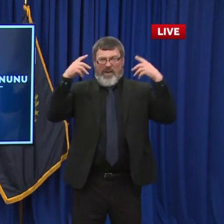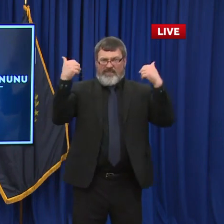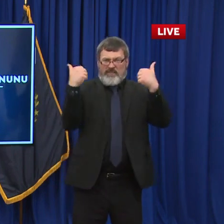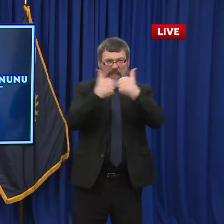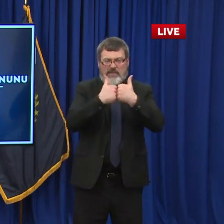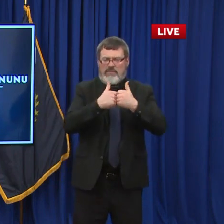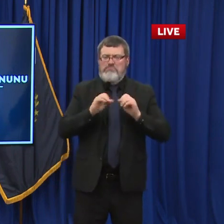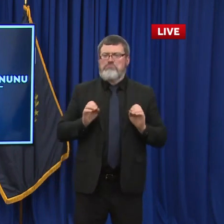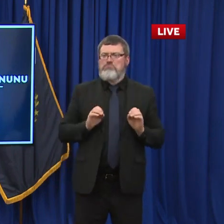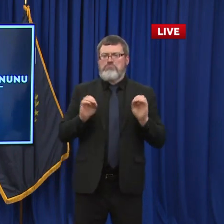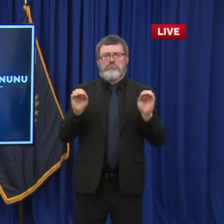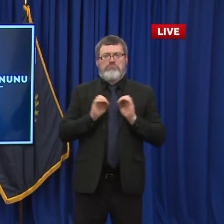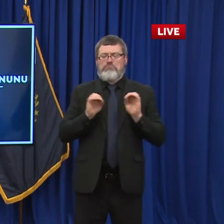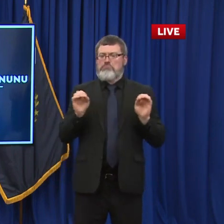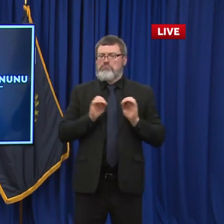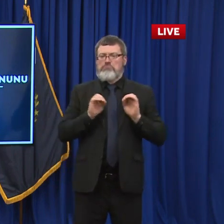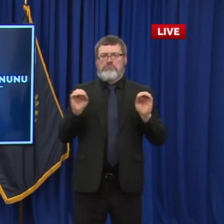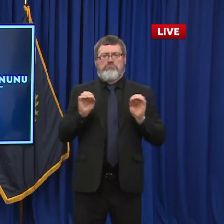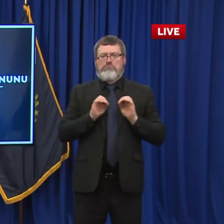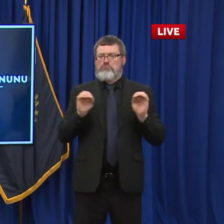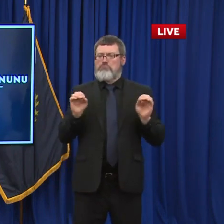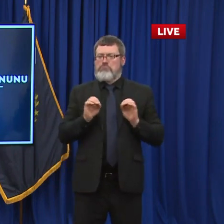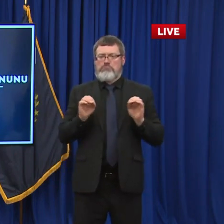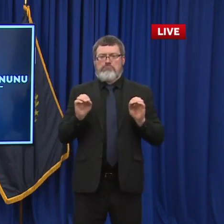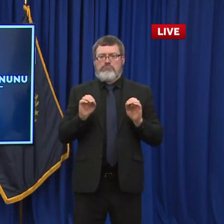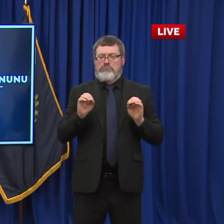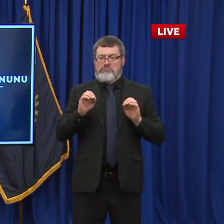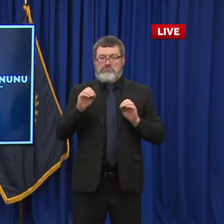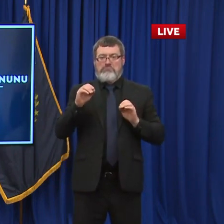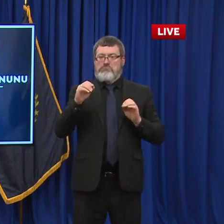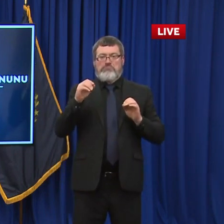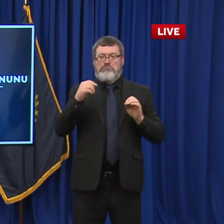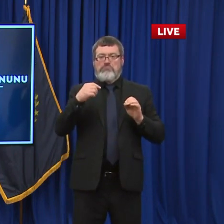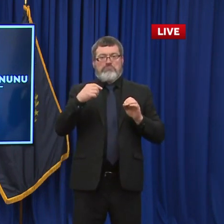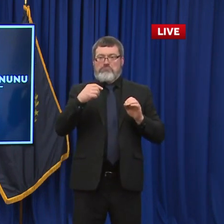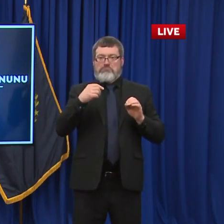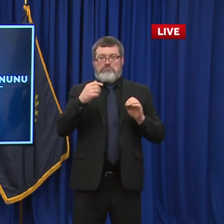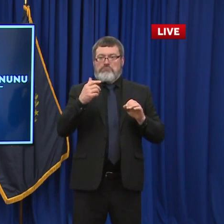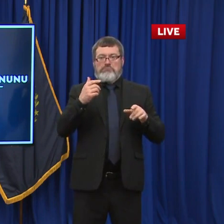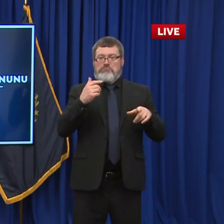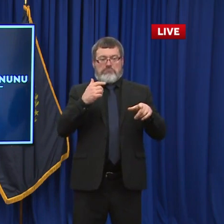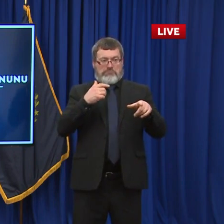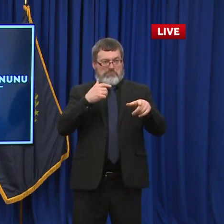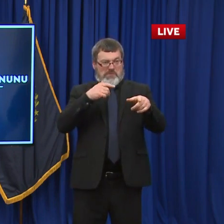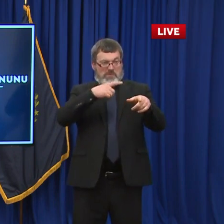NO, WE’RE I REALLY HAVEN’T HEARD FROM ANY INDIVIDUAL GROUPS OR OTHER BE TEACHERS OR WHAT NOT SAYING.